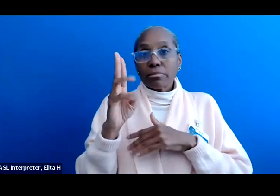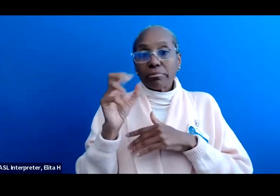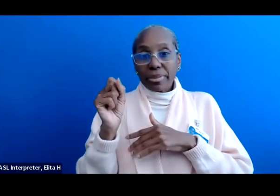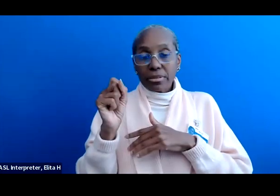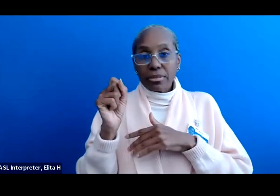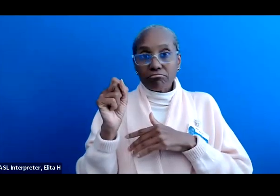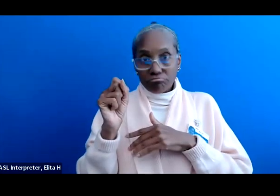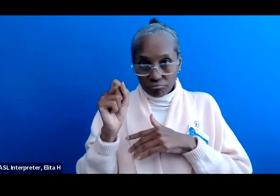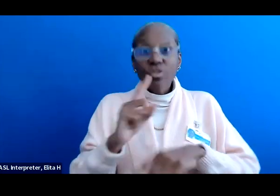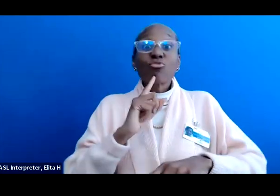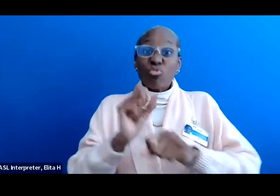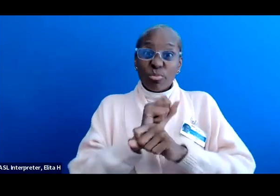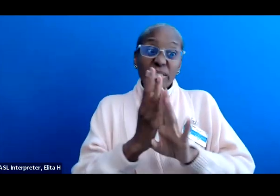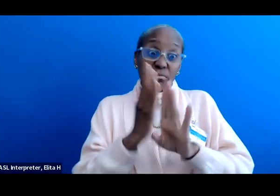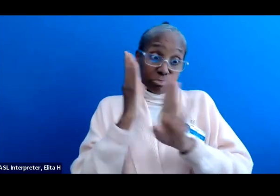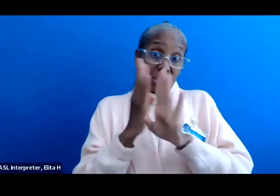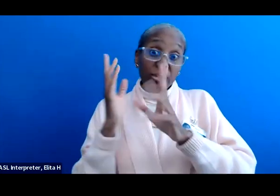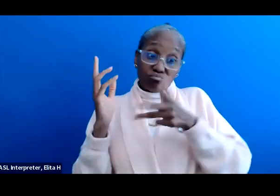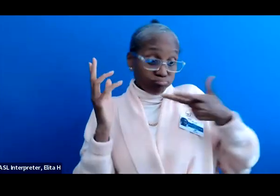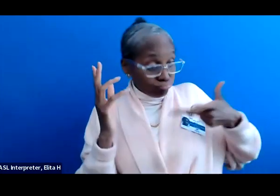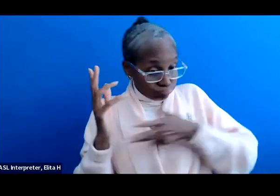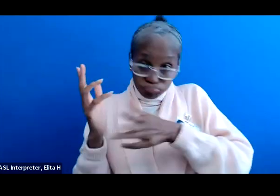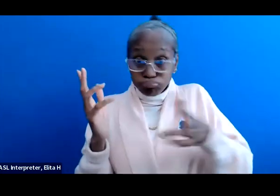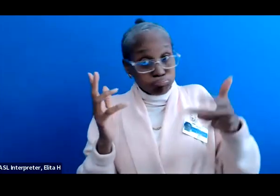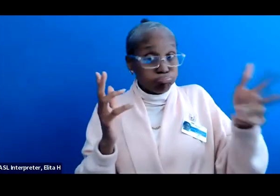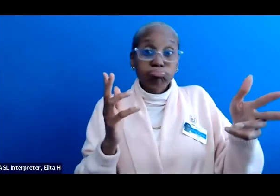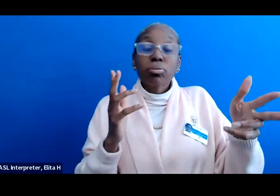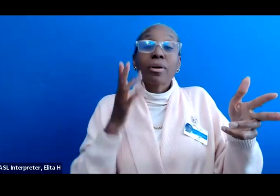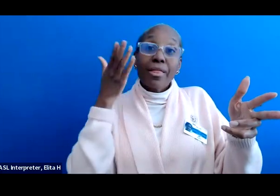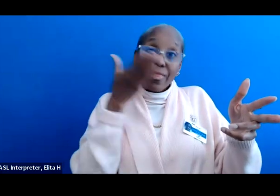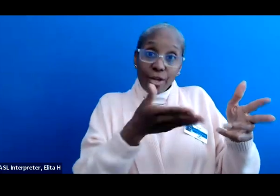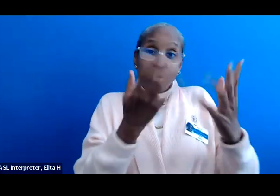An actual bus they drive into the arena, and you can practice